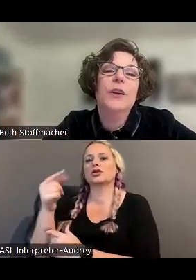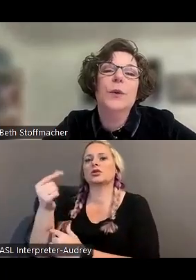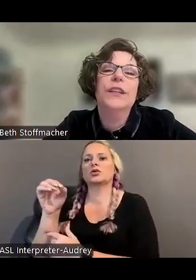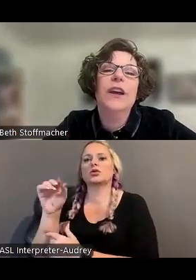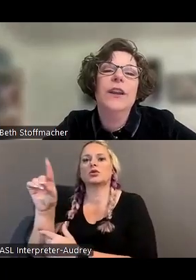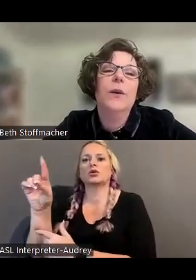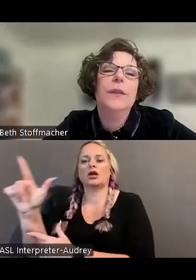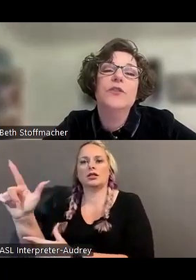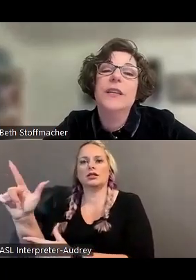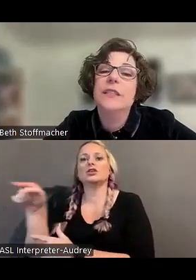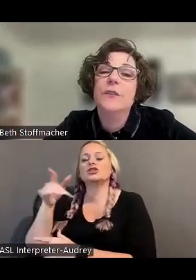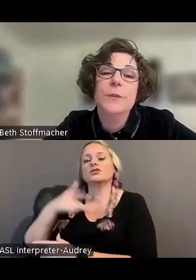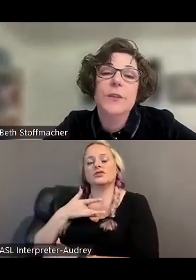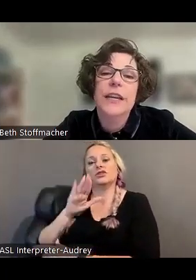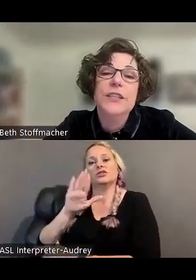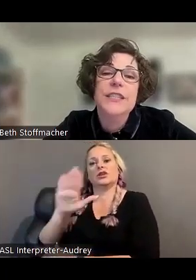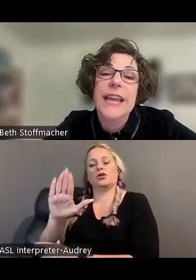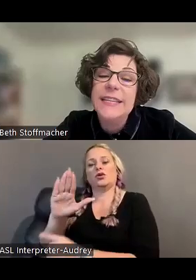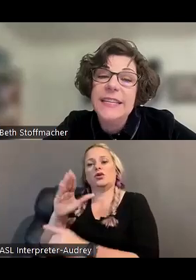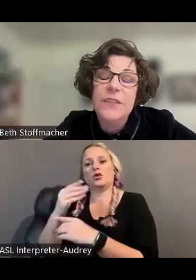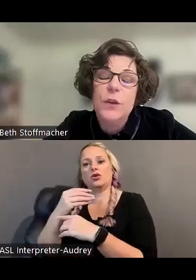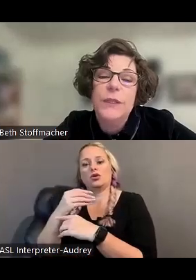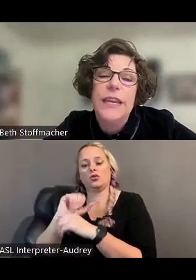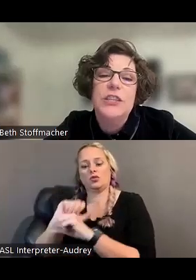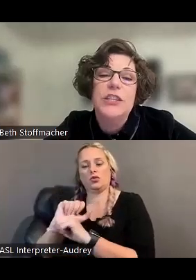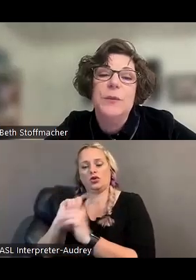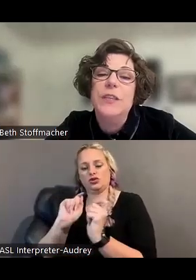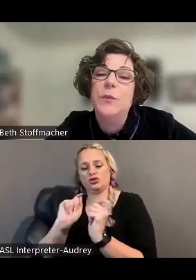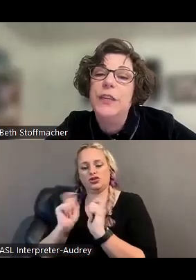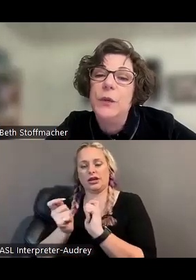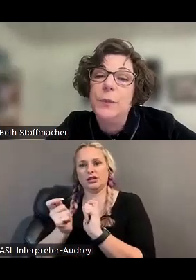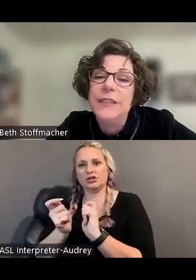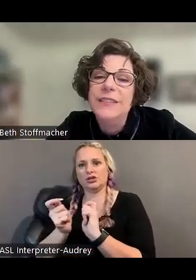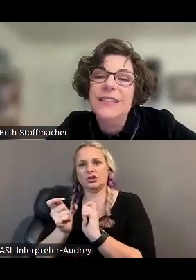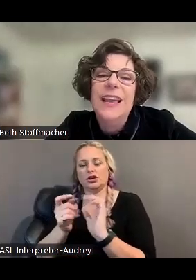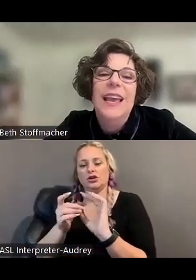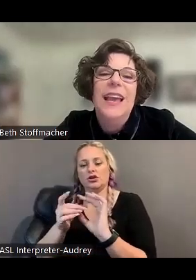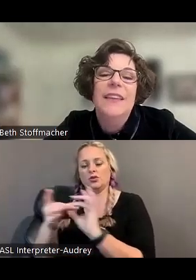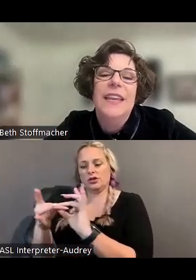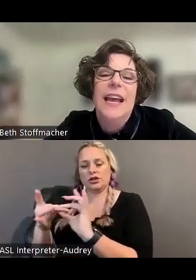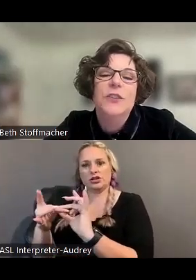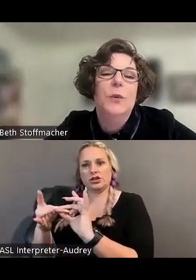work not only transformed our understanding of the relationship between humans and the natural